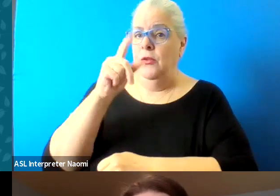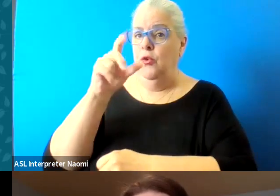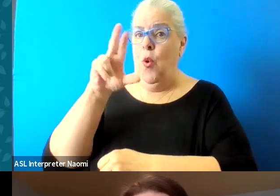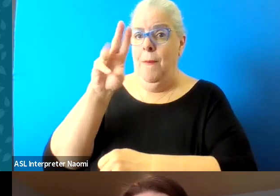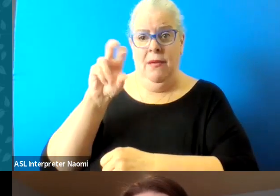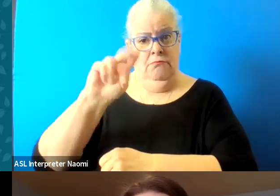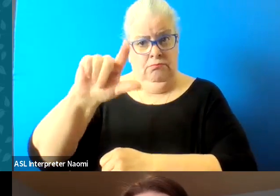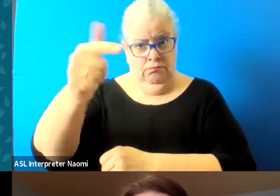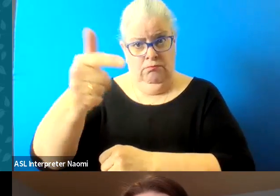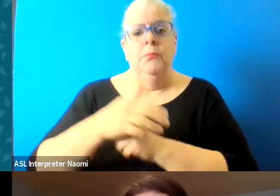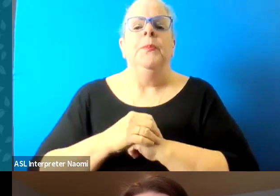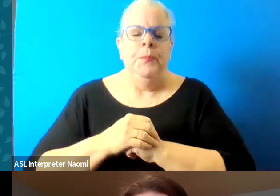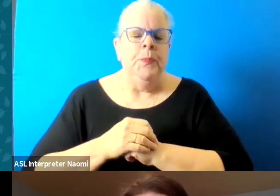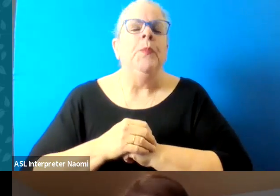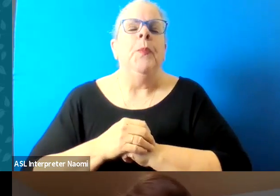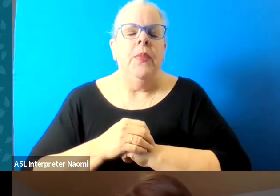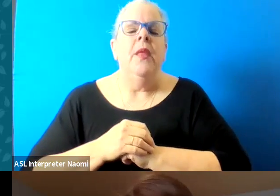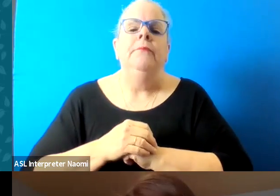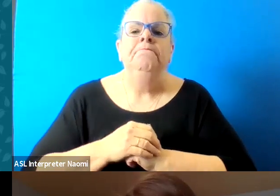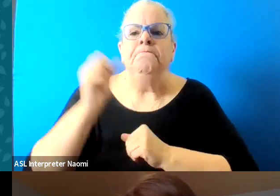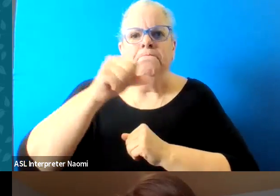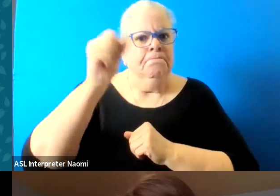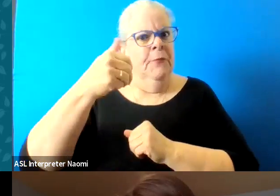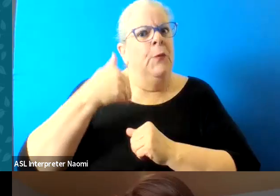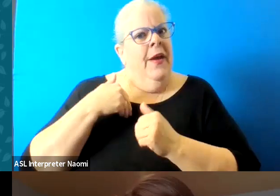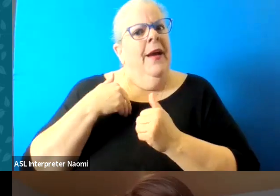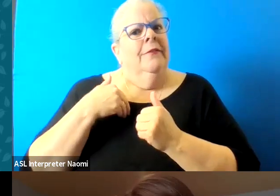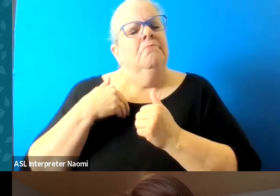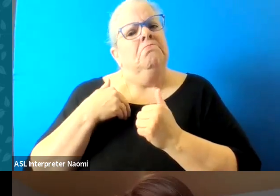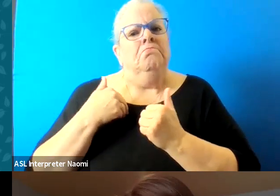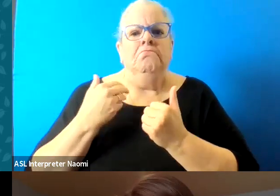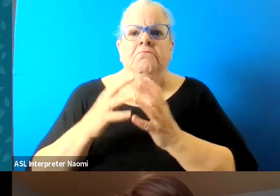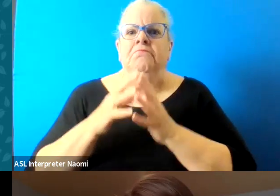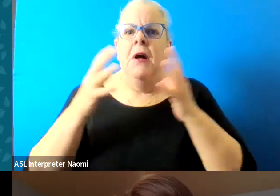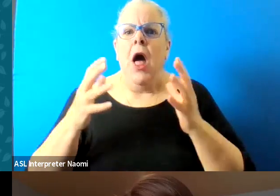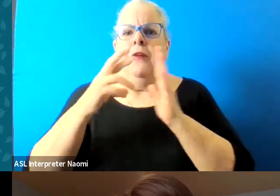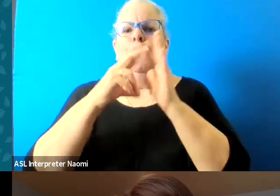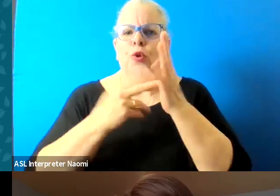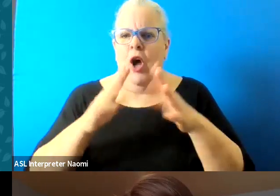Well yeah, we certainly have a, you know, a fair amount of rules in place. So I, again now I think it would be good to hear